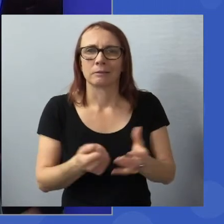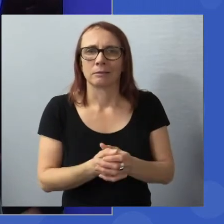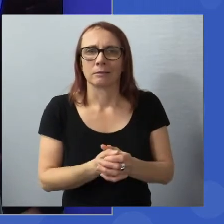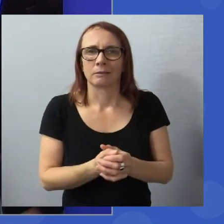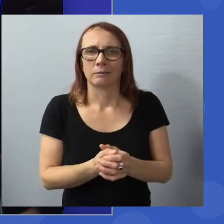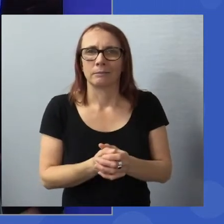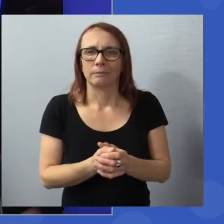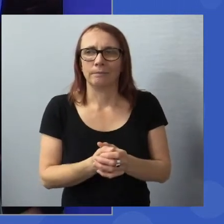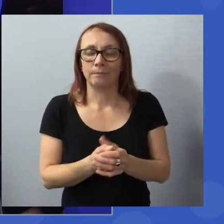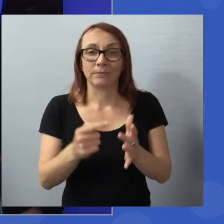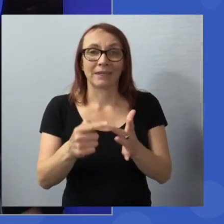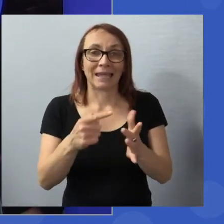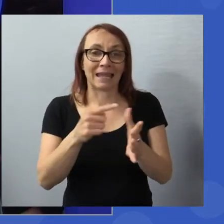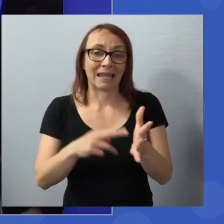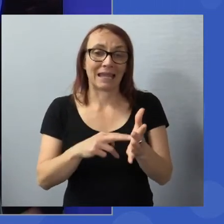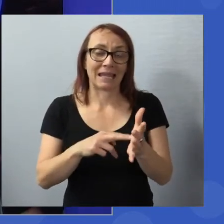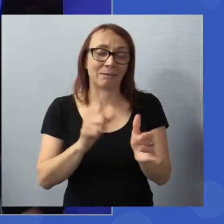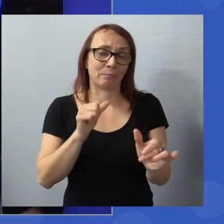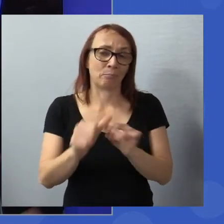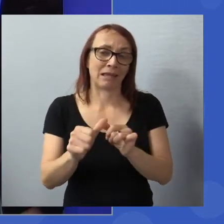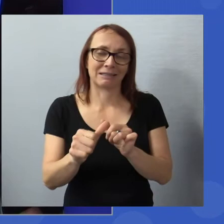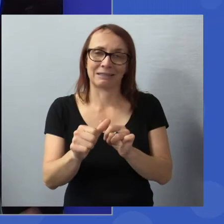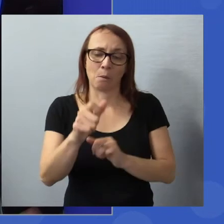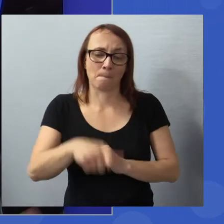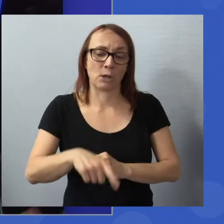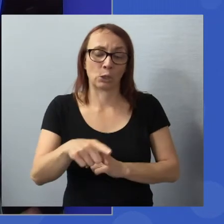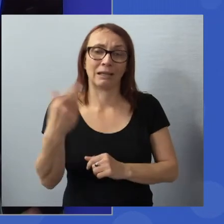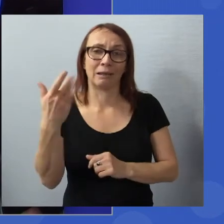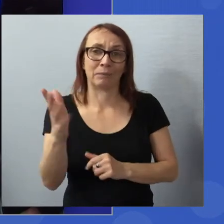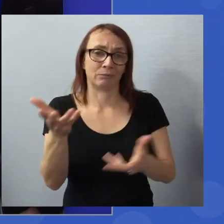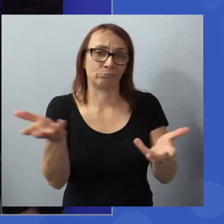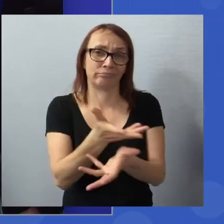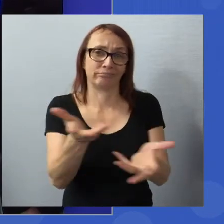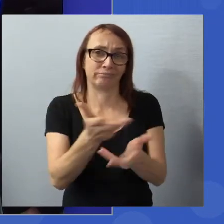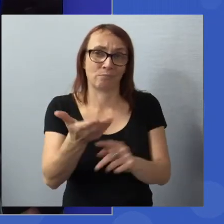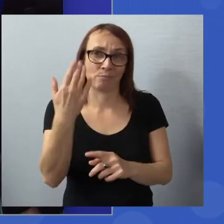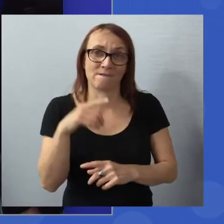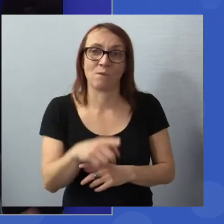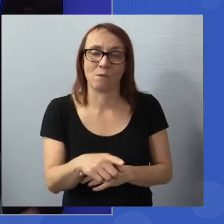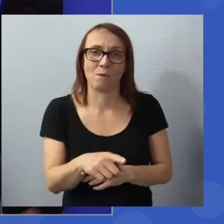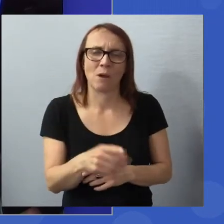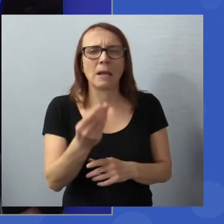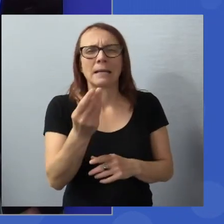mean Ian is probably the person whose bass play stands for this rather than me has he been involved in unless some of this work some UK government departments